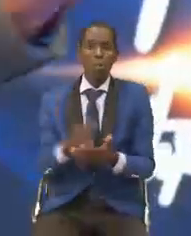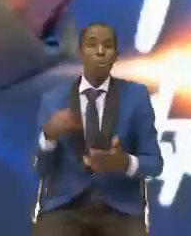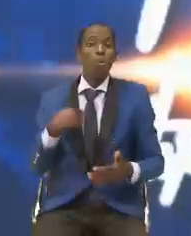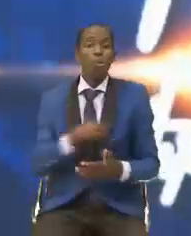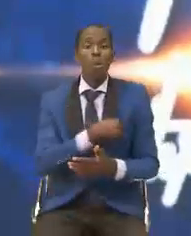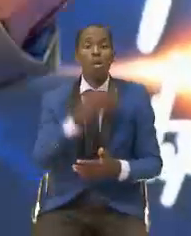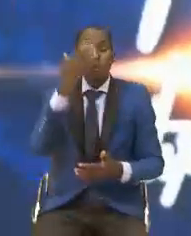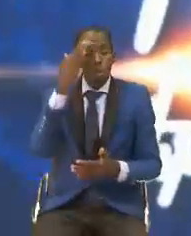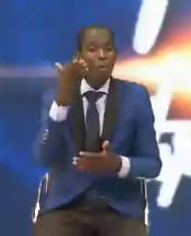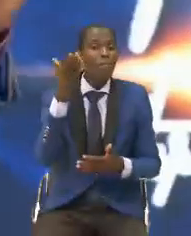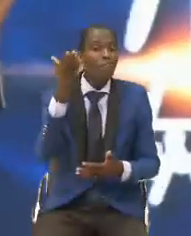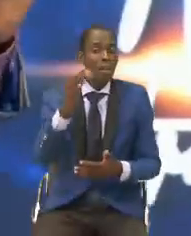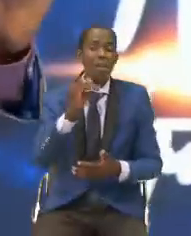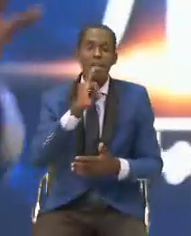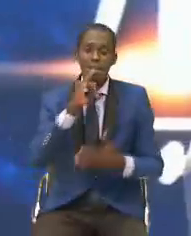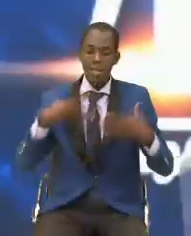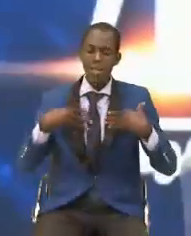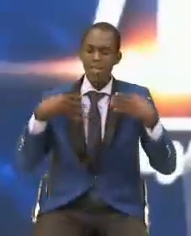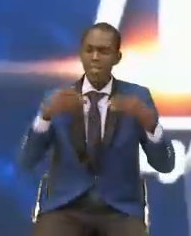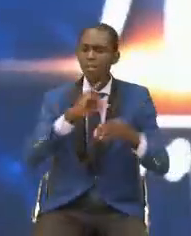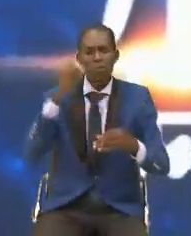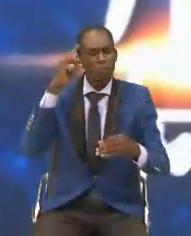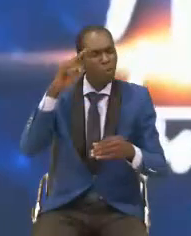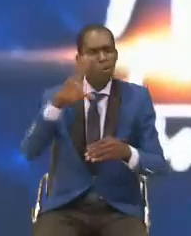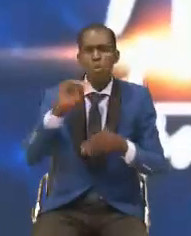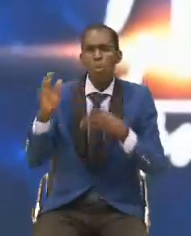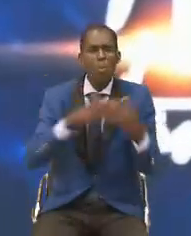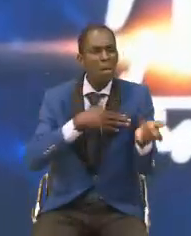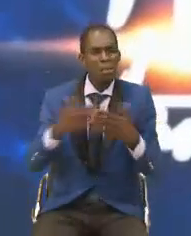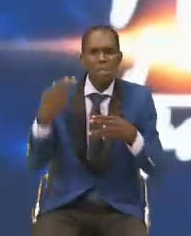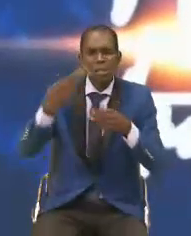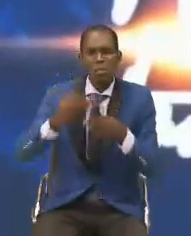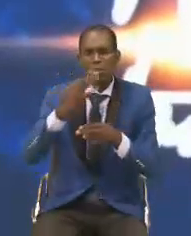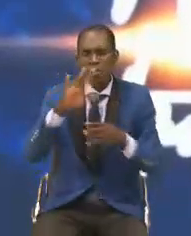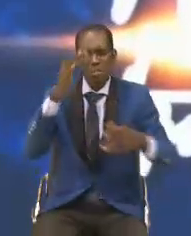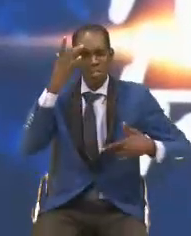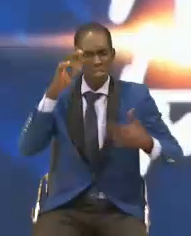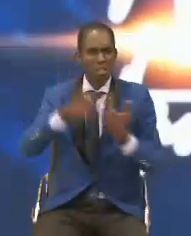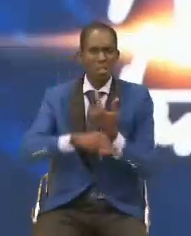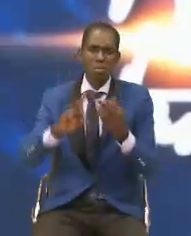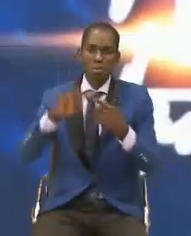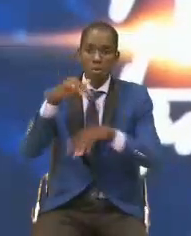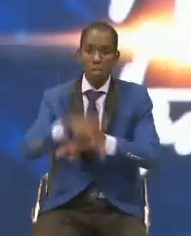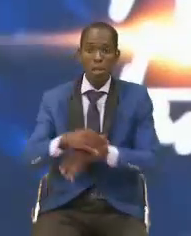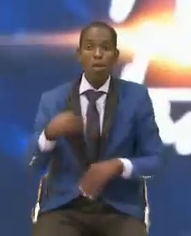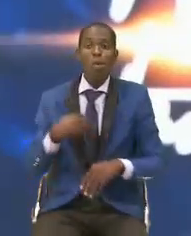there's no dead there's no doubt at all we know there is healing for no matter what sickness